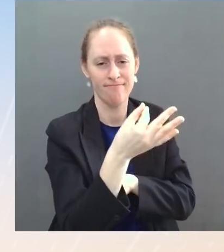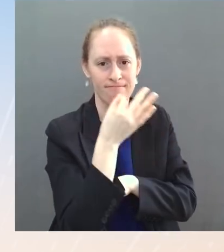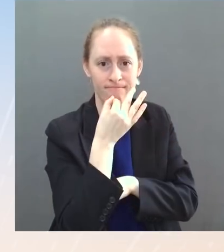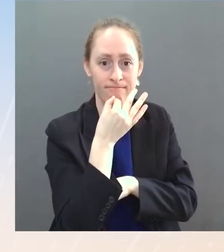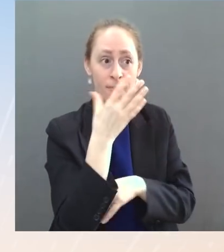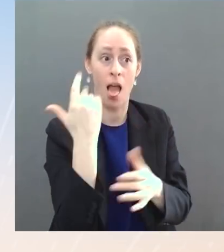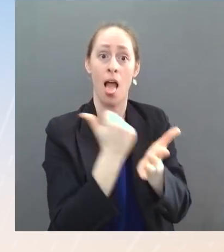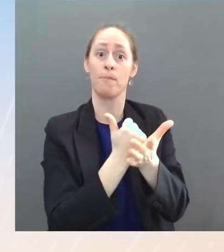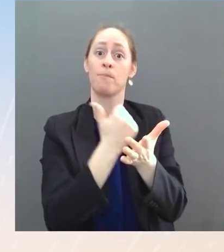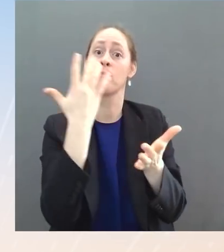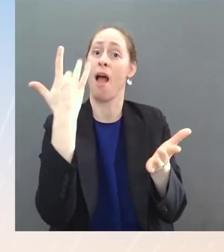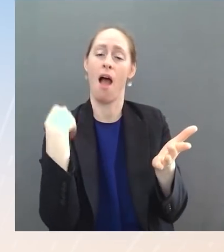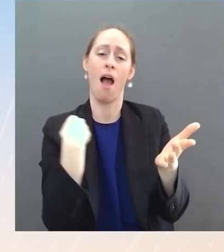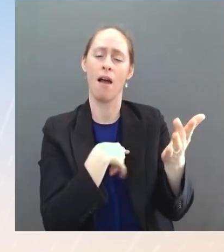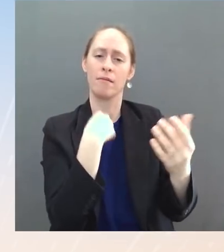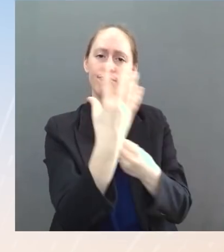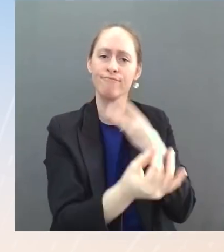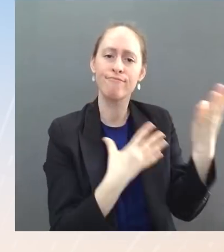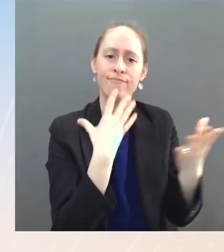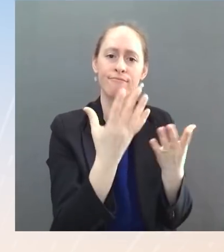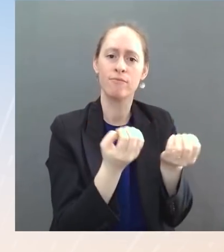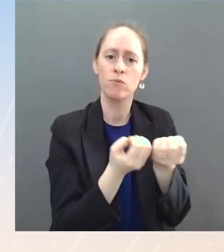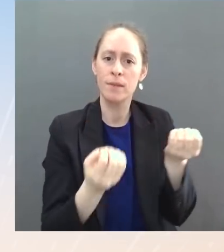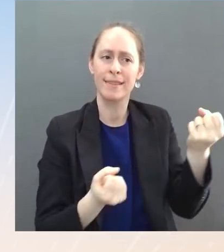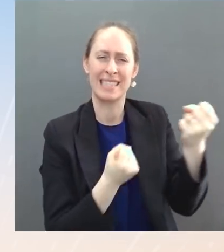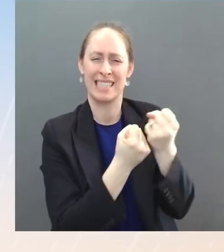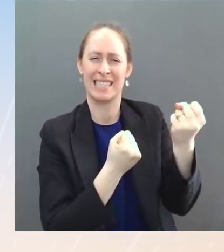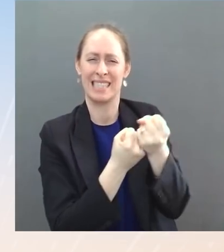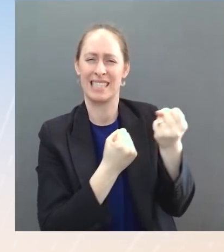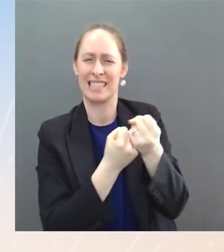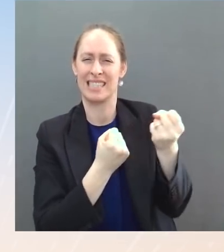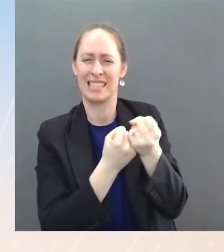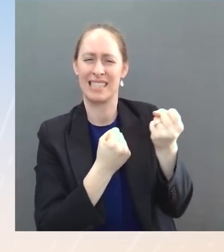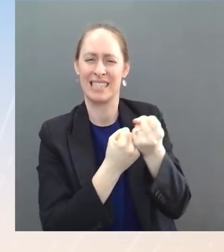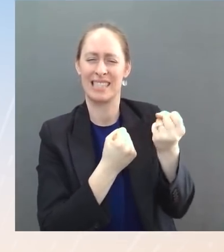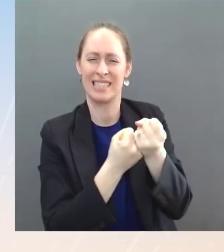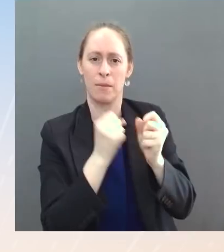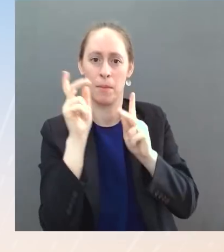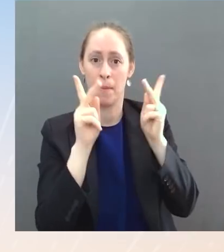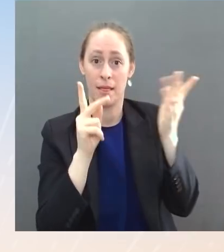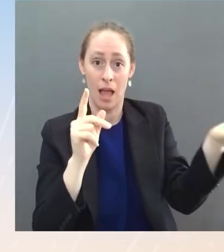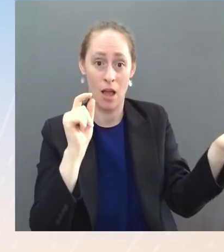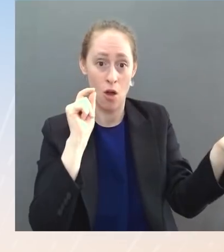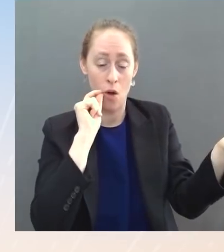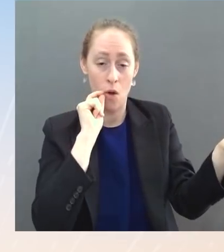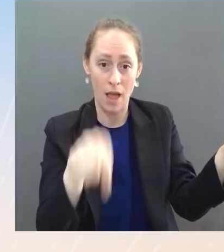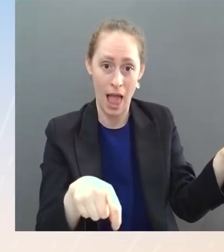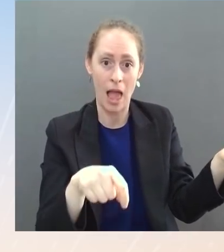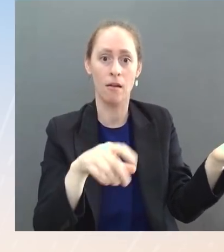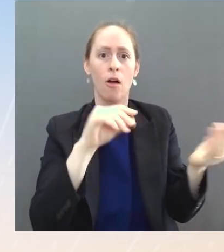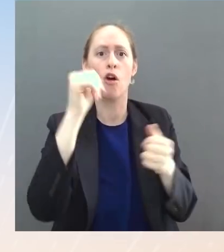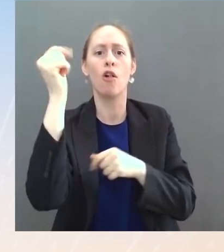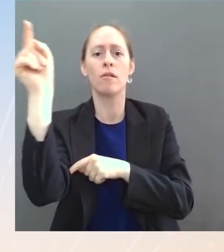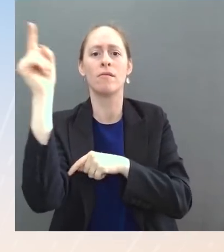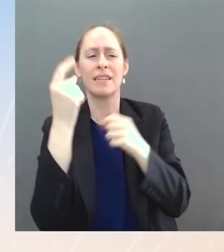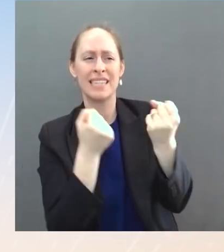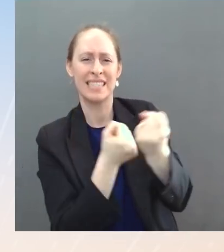The Ukrainian people, backed resolutely by the United States and other nations, have held firm. Kyiv and other cities still stand.